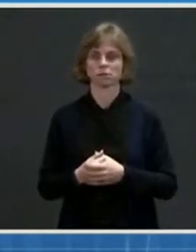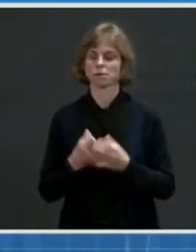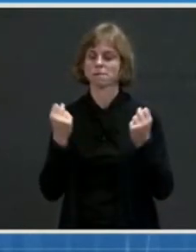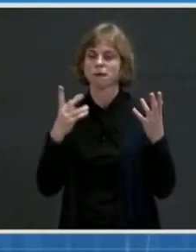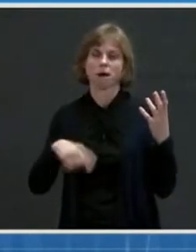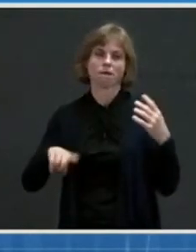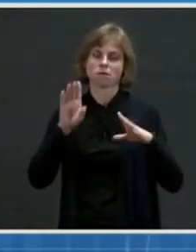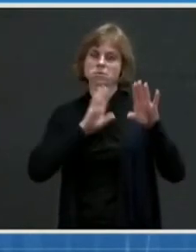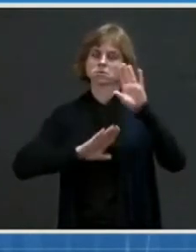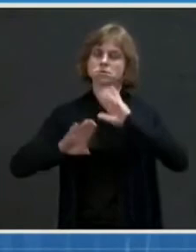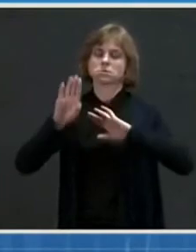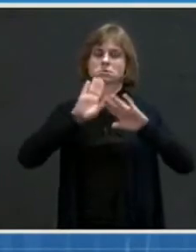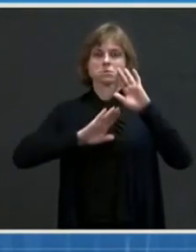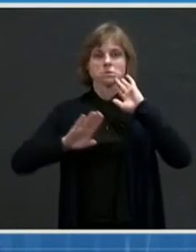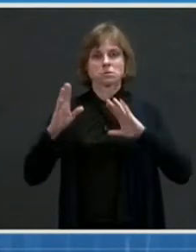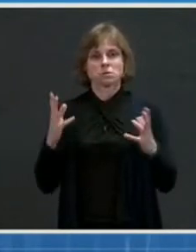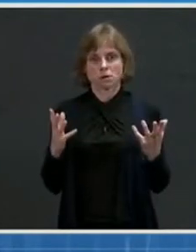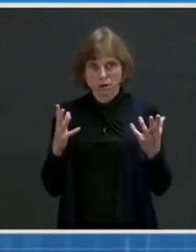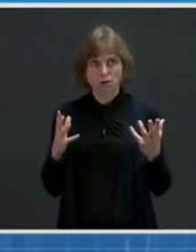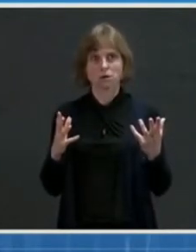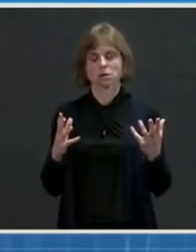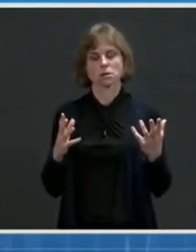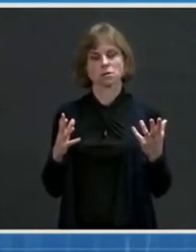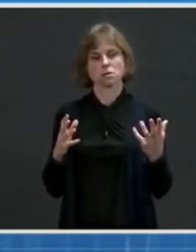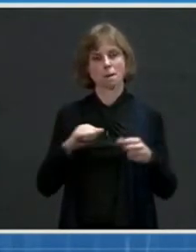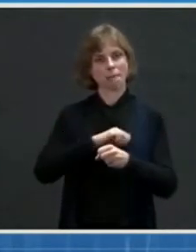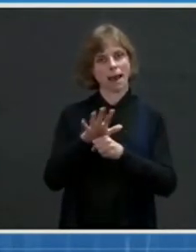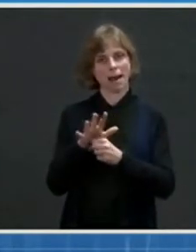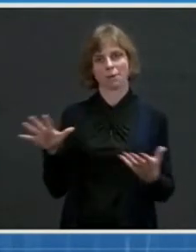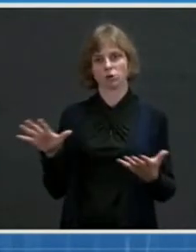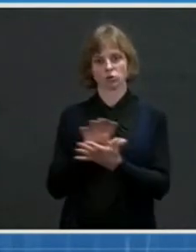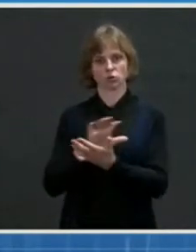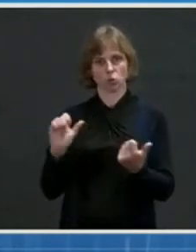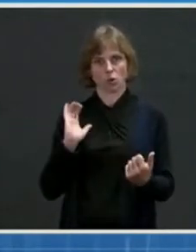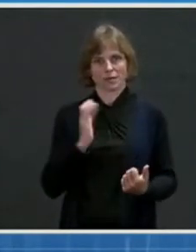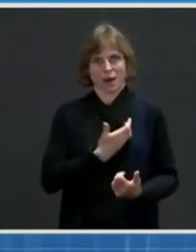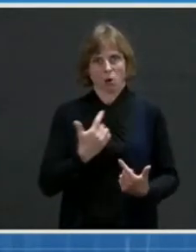I KNOW THIS IS NOT EASY AND SO MANY OF US ARE FRUSTRATED WITH